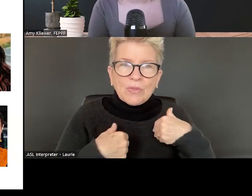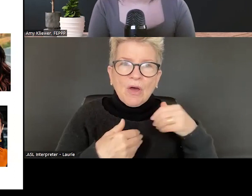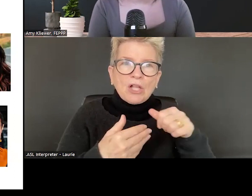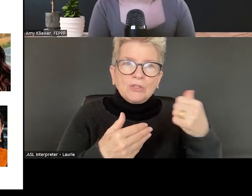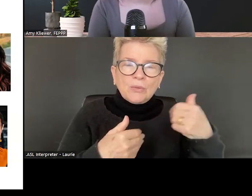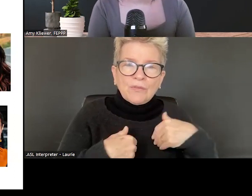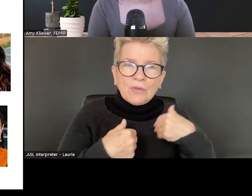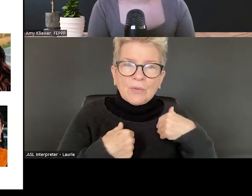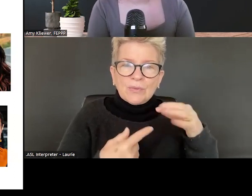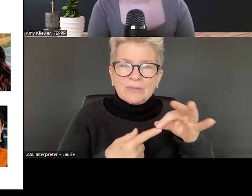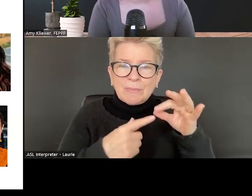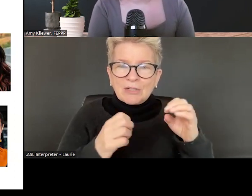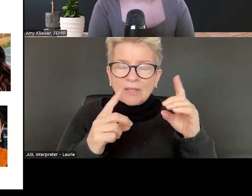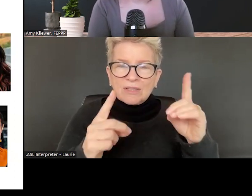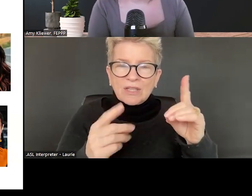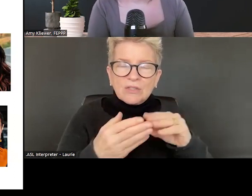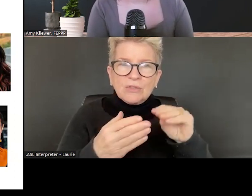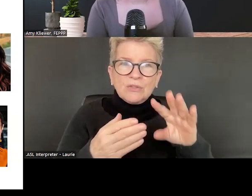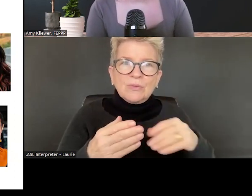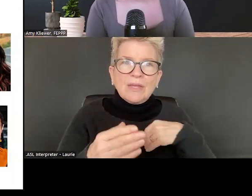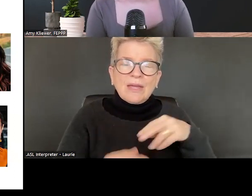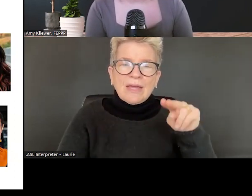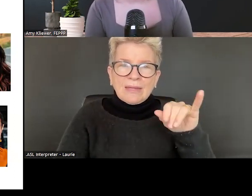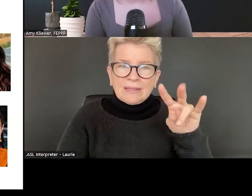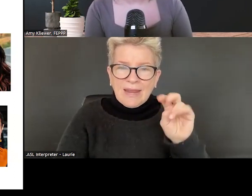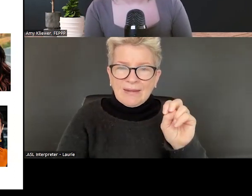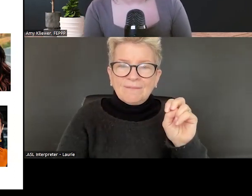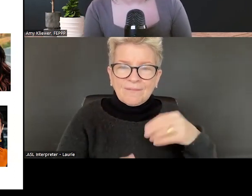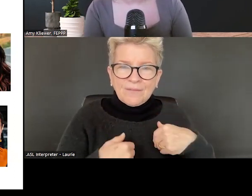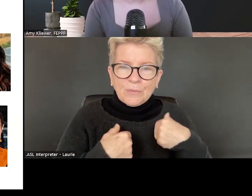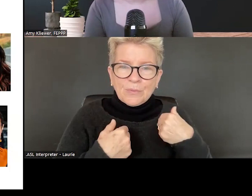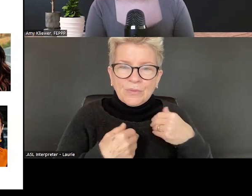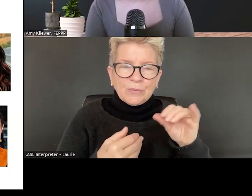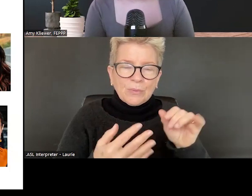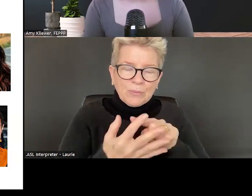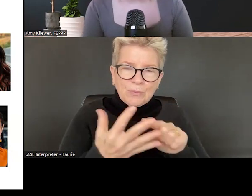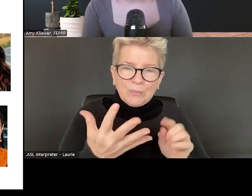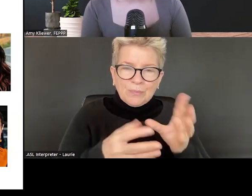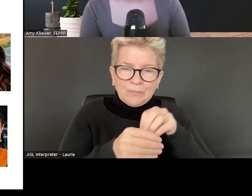special education students and Native youth. She also focuses on the diversity, equity,